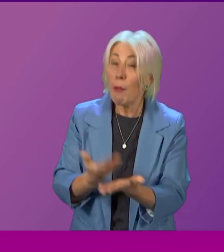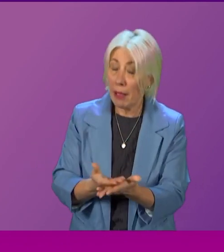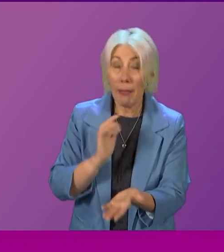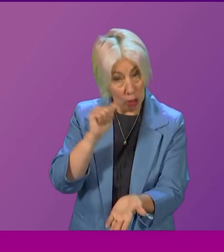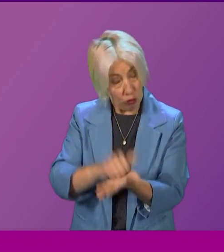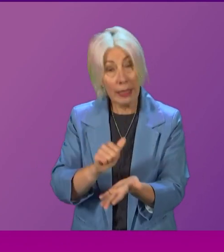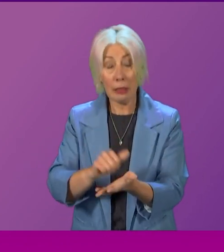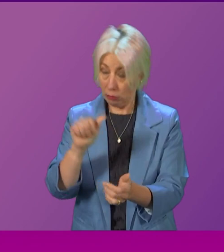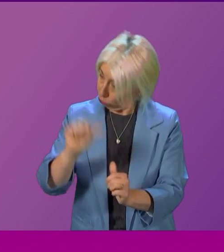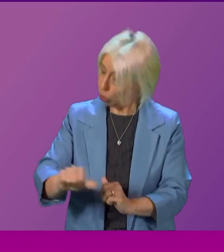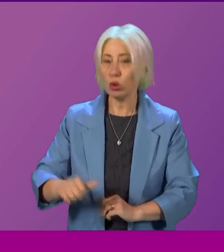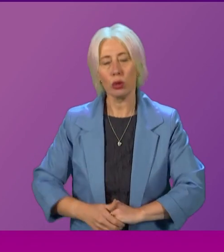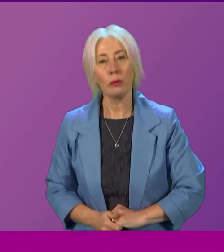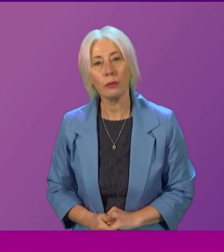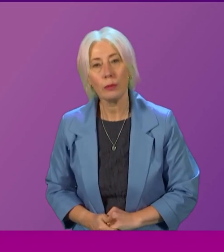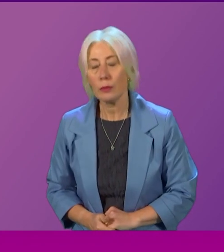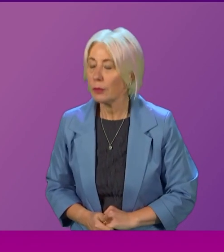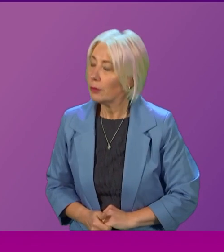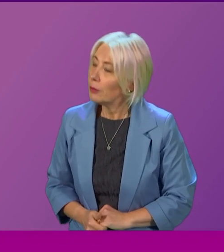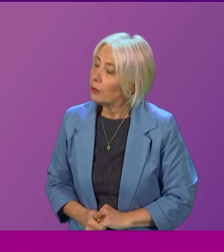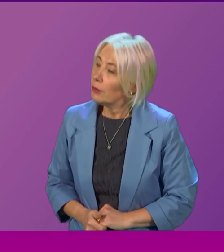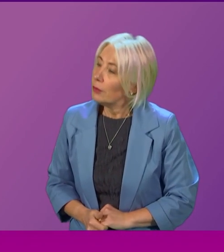and proper.